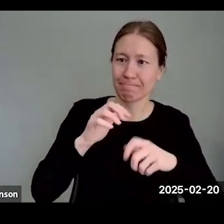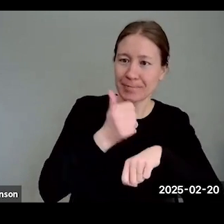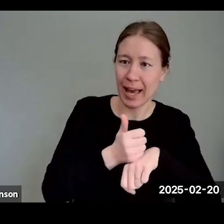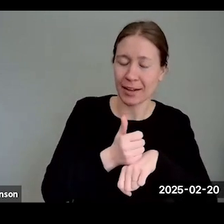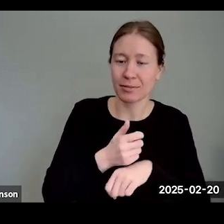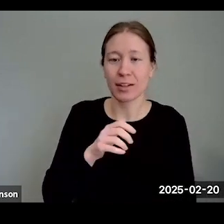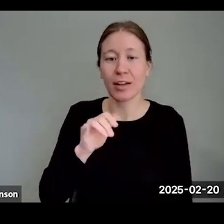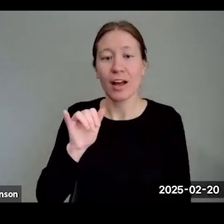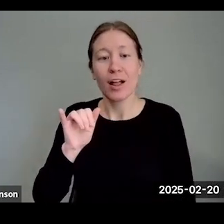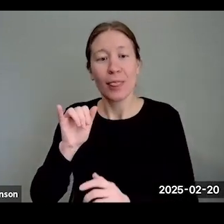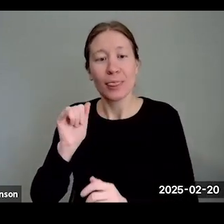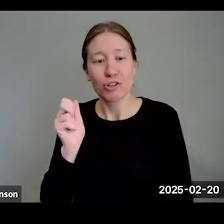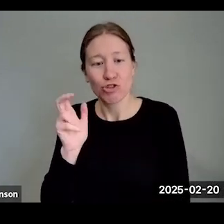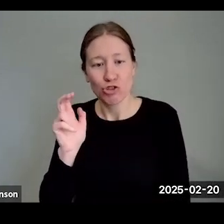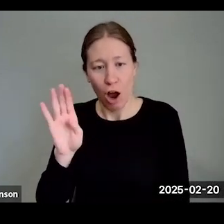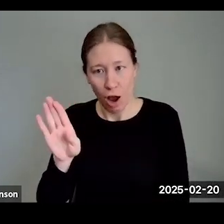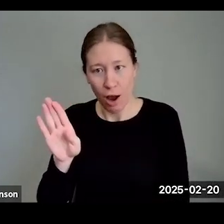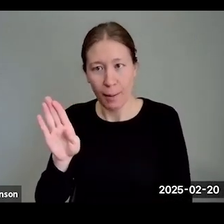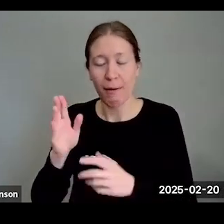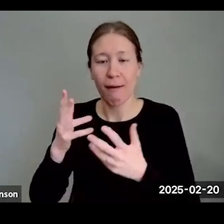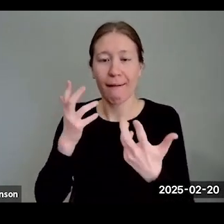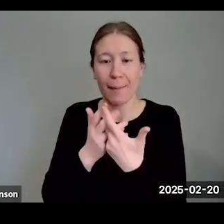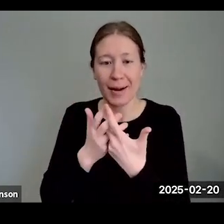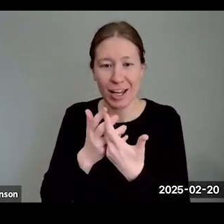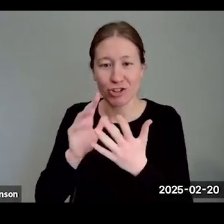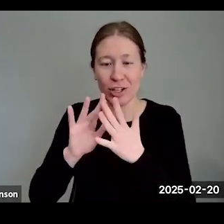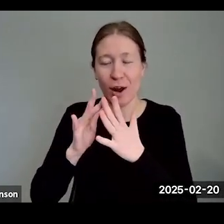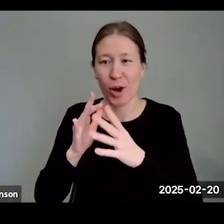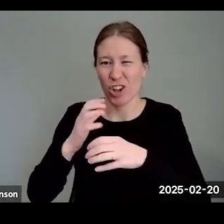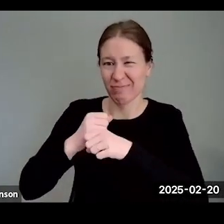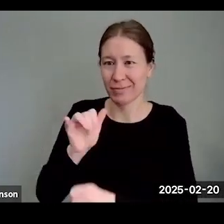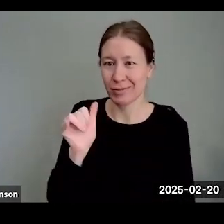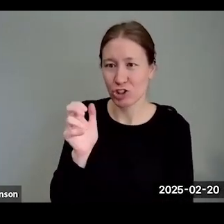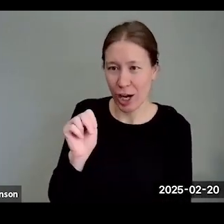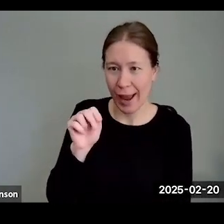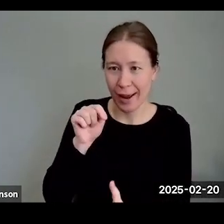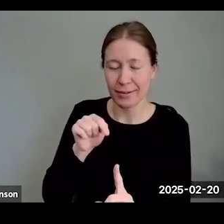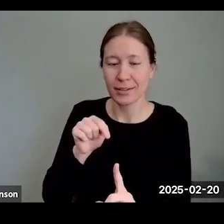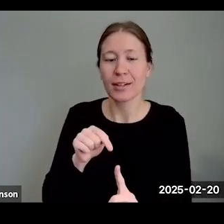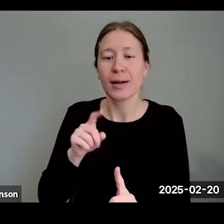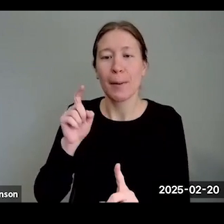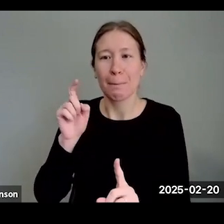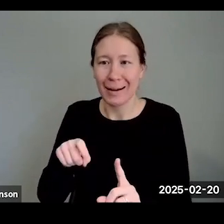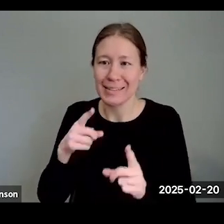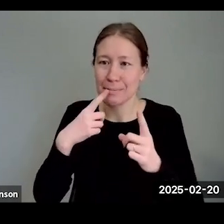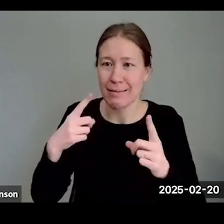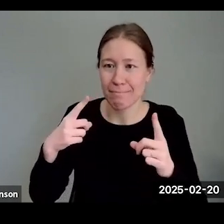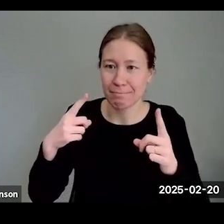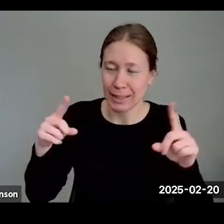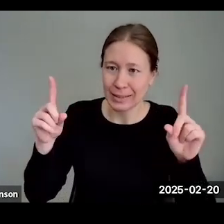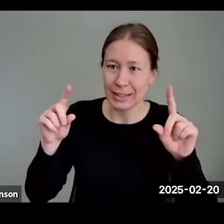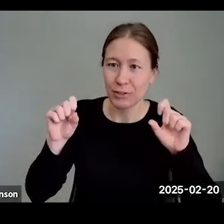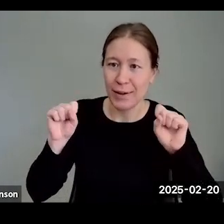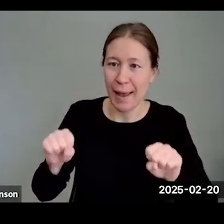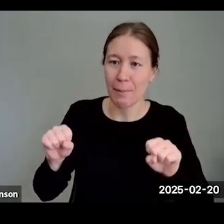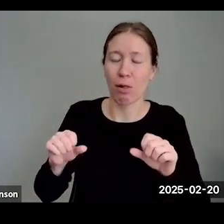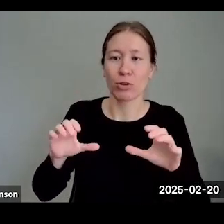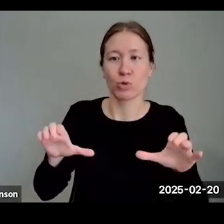states that essential functions are those job duties that an employee must be able to perform, as Erin stated earlier,